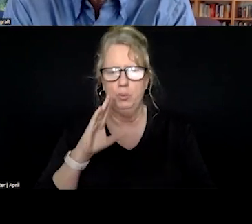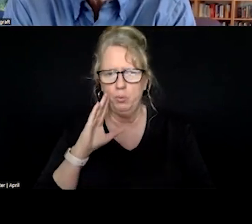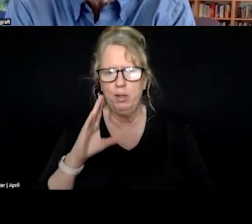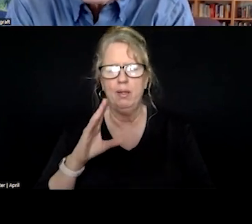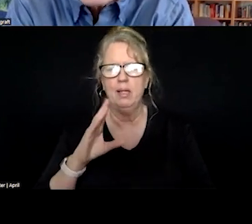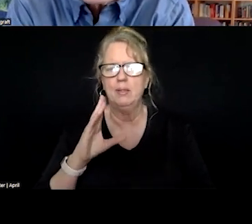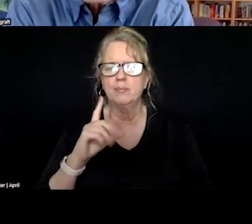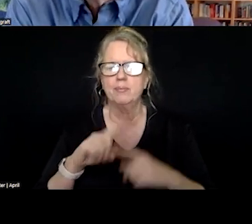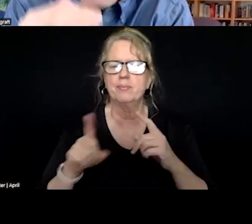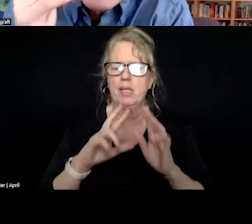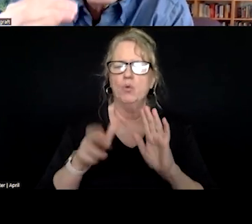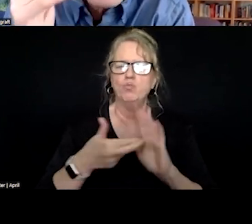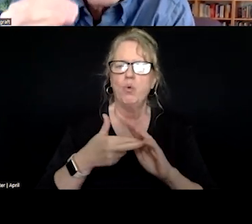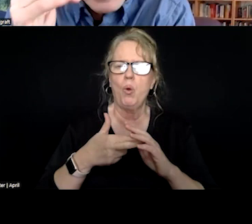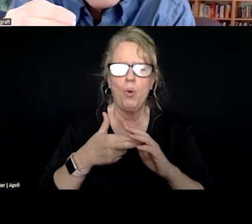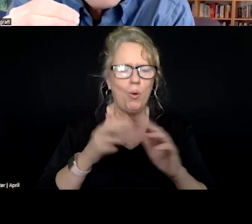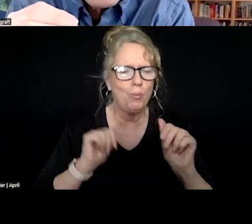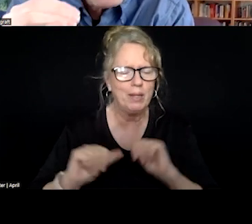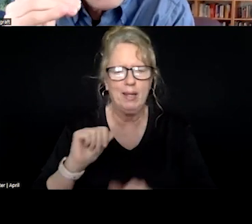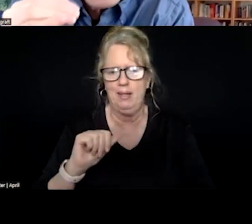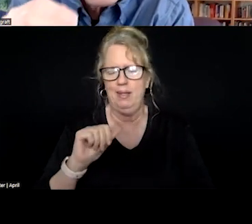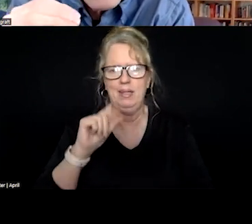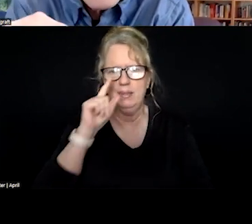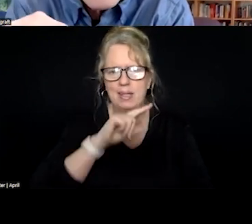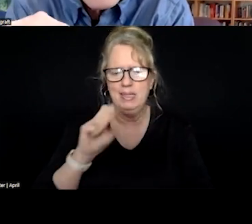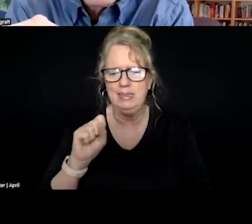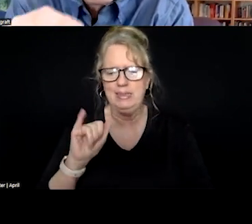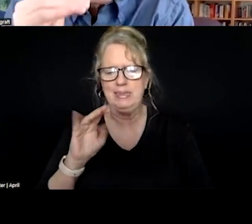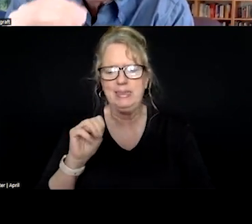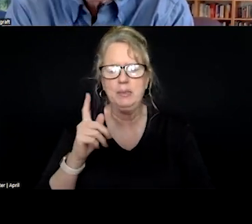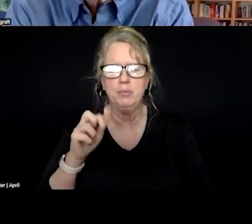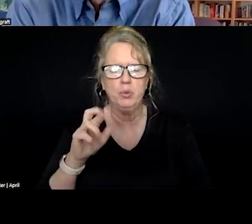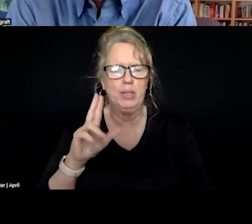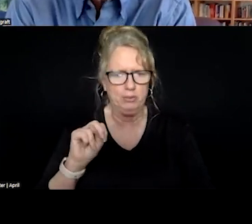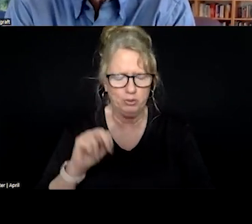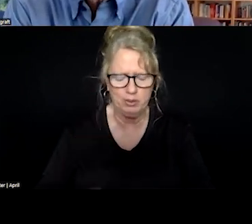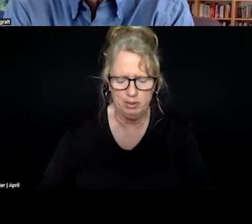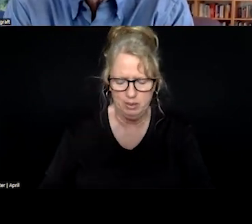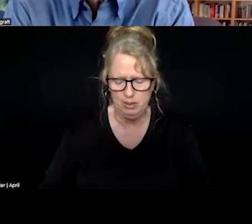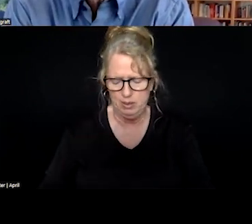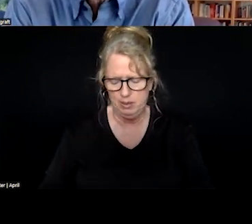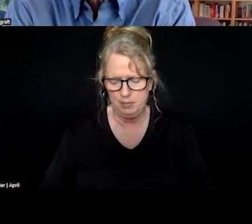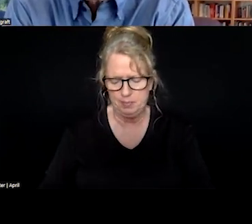ROLE PLAY WITH THEM.